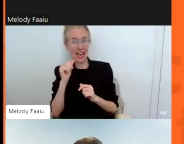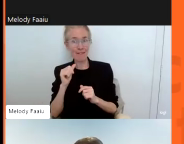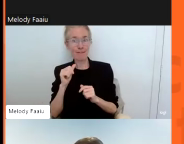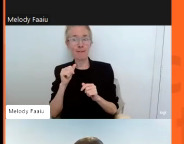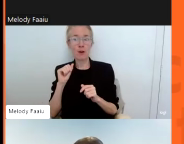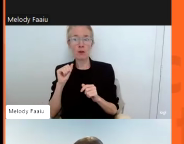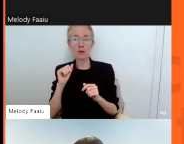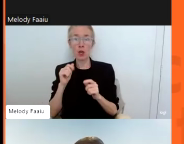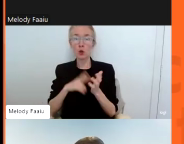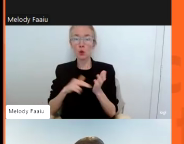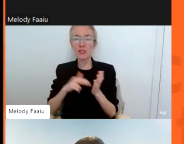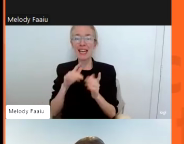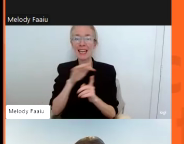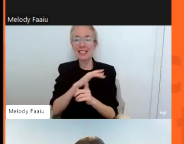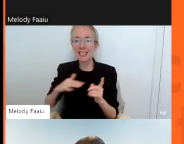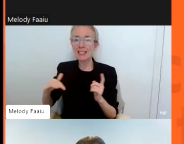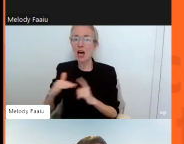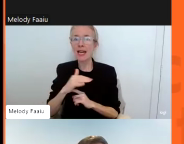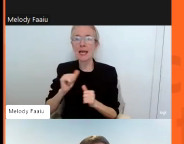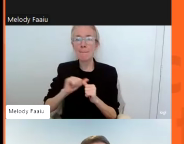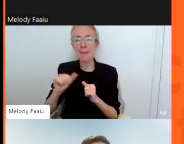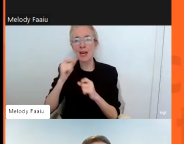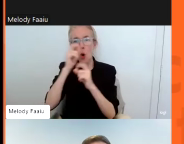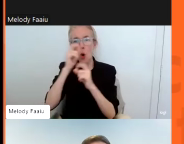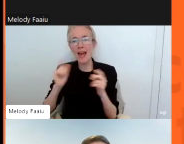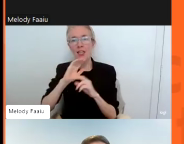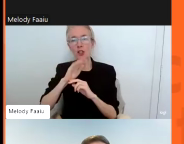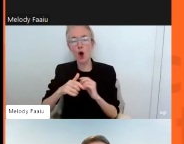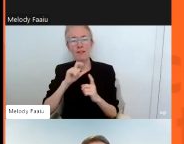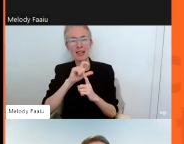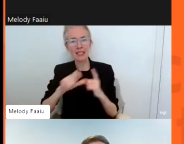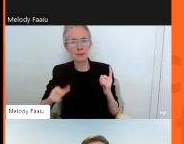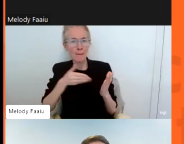that people with disability face when they try to access buildings,